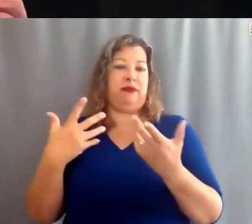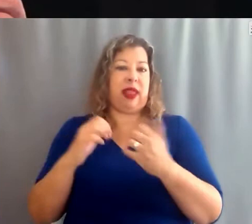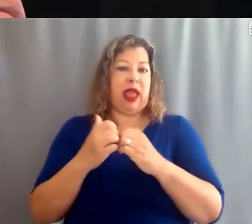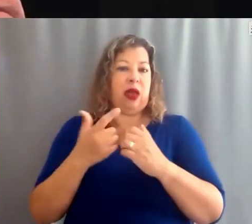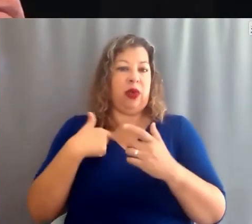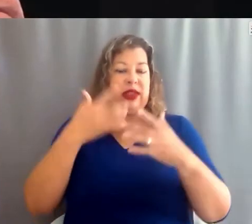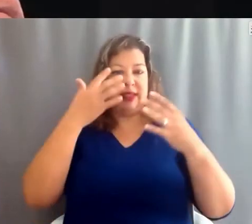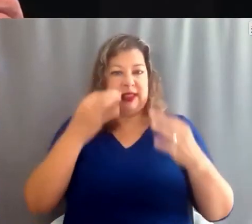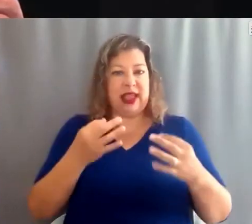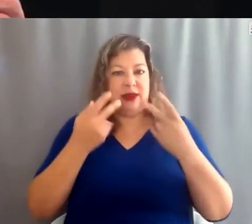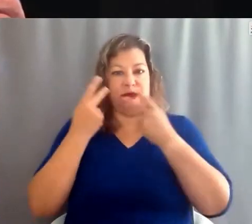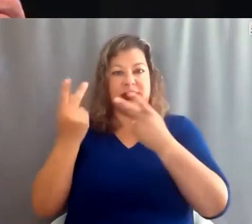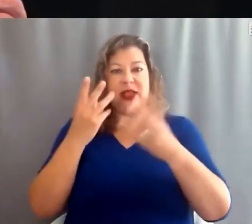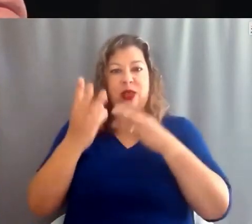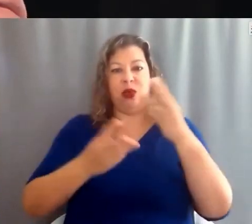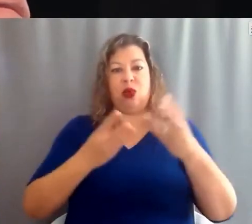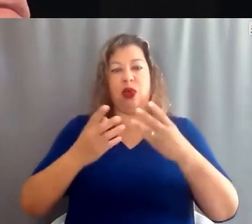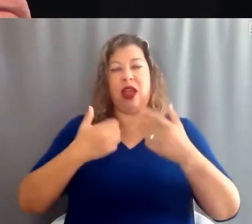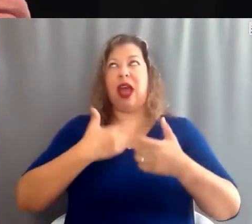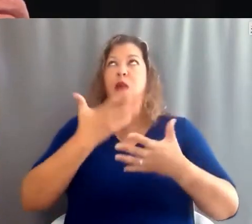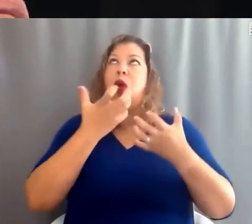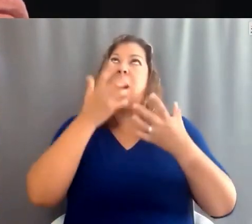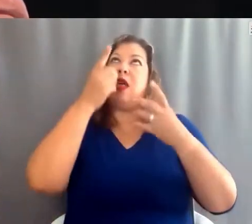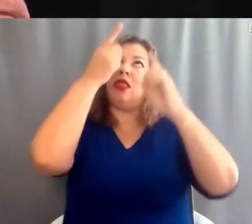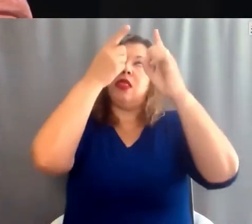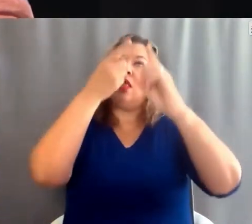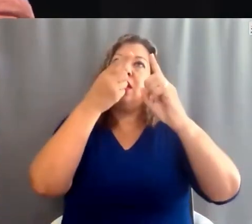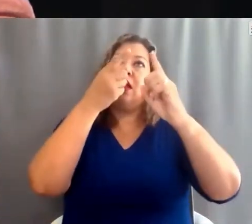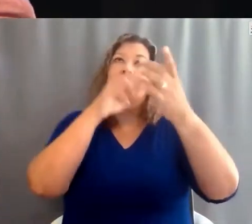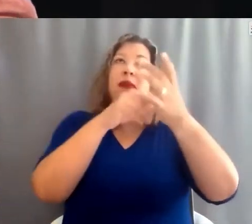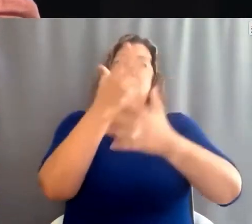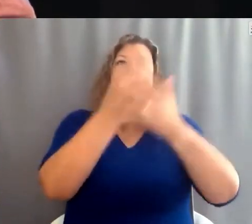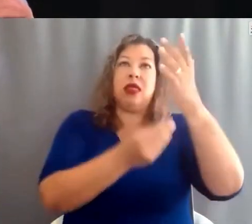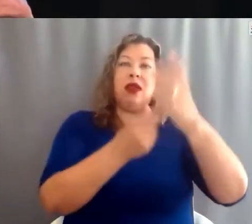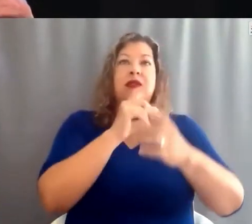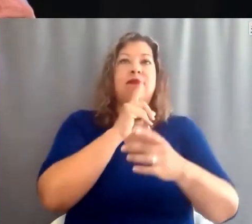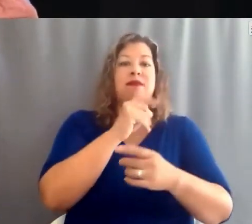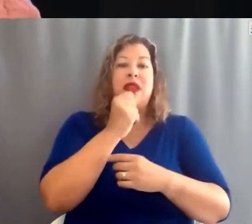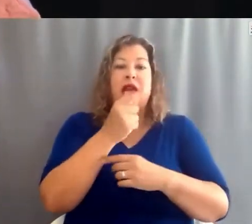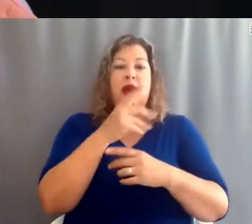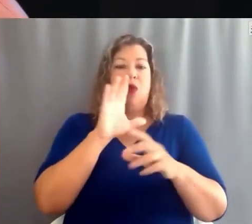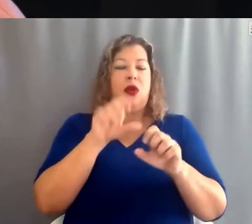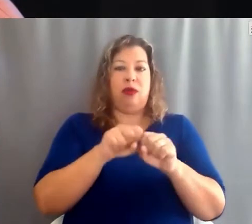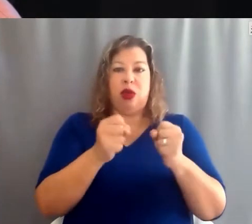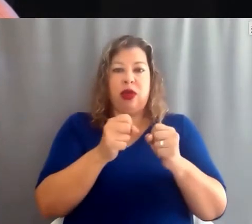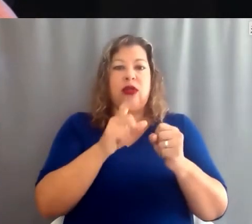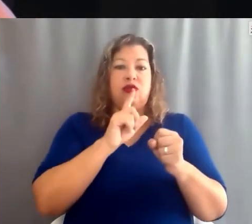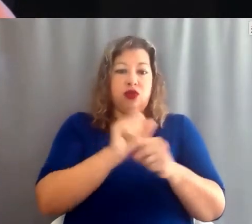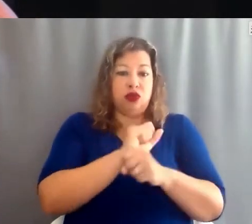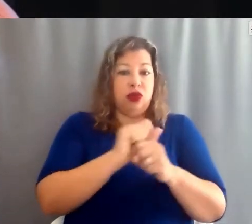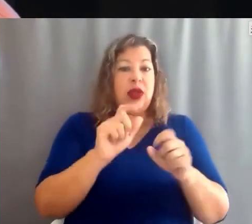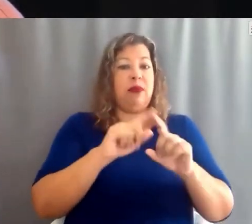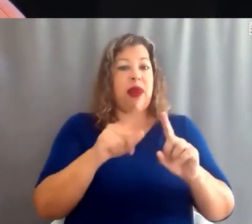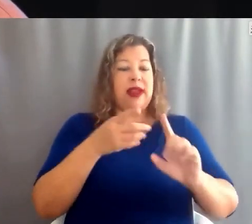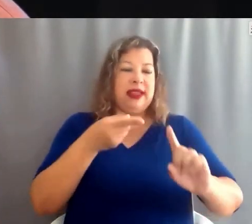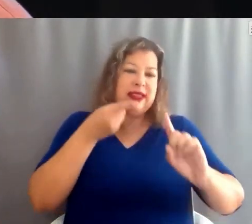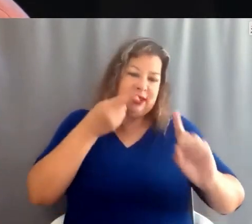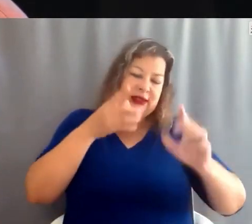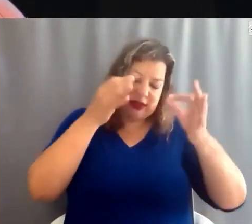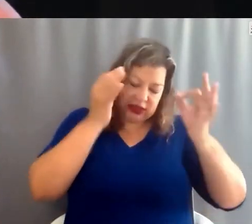It doesn't mean there hasn't been loss and it doesn't mean there hasn't been brokenness. But it's an intentional decision to utilize these